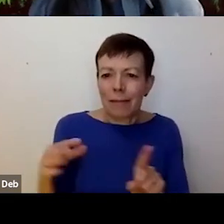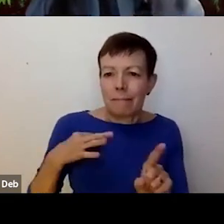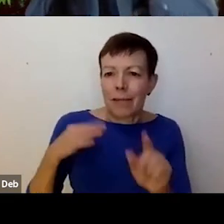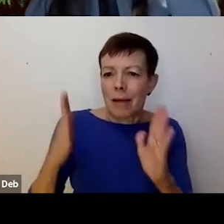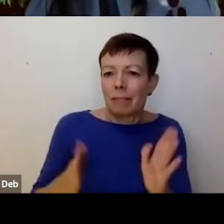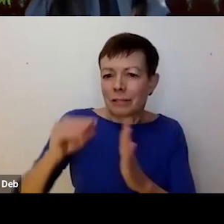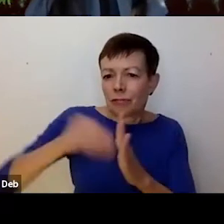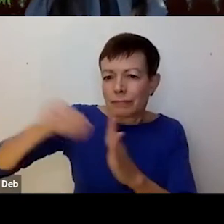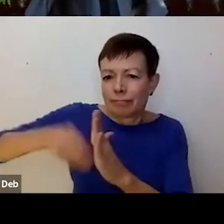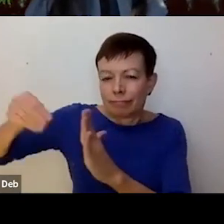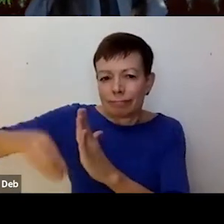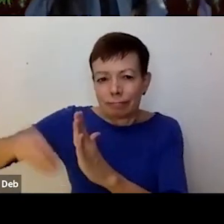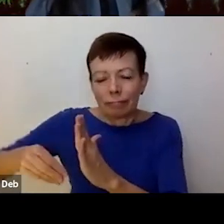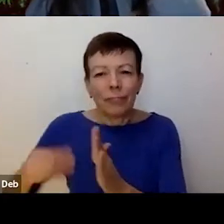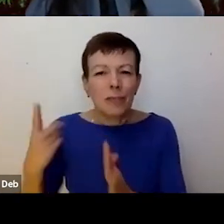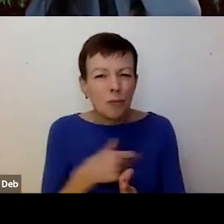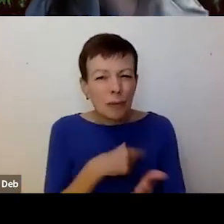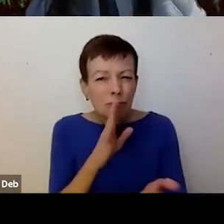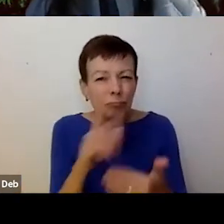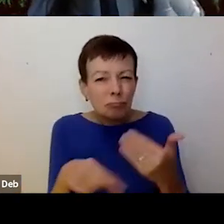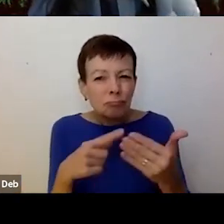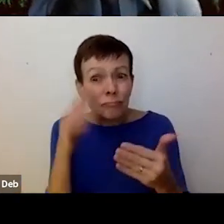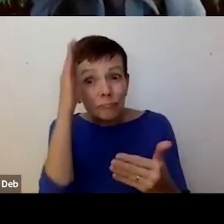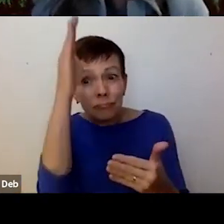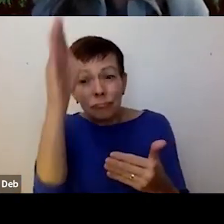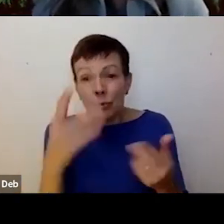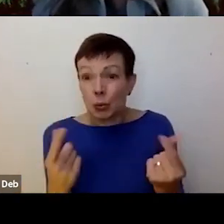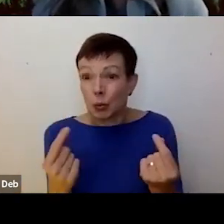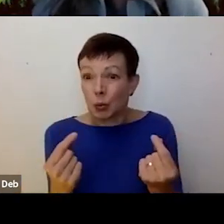how to continue to do this work when we don't even know where the funding will come from.